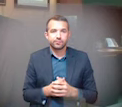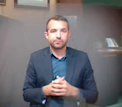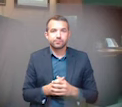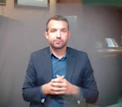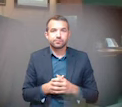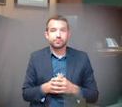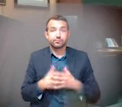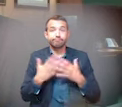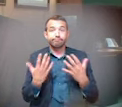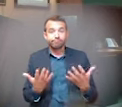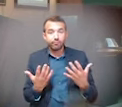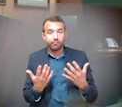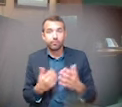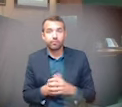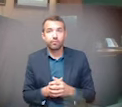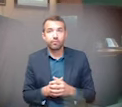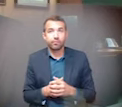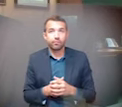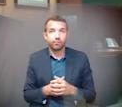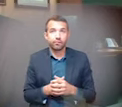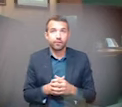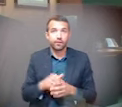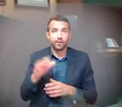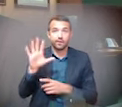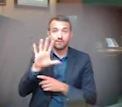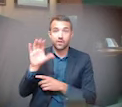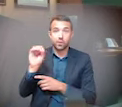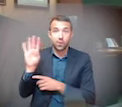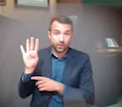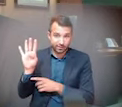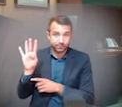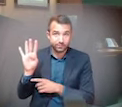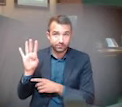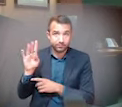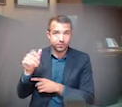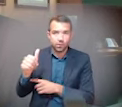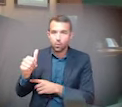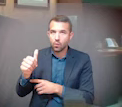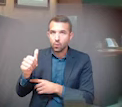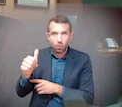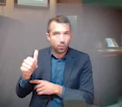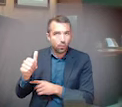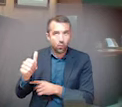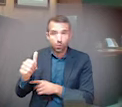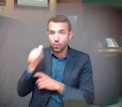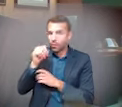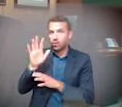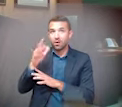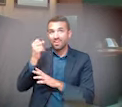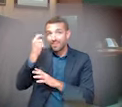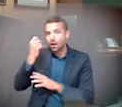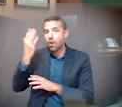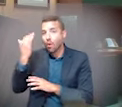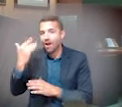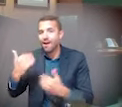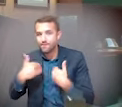I don't think we get 504 if it wasn't for the Black Panthers stepping in and supporting those protesters with hot meals when